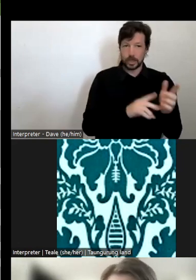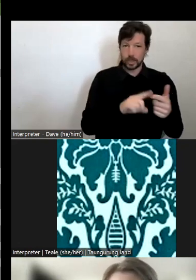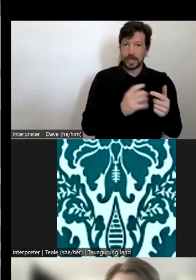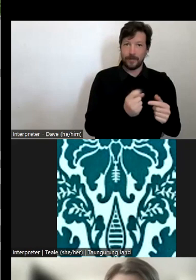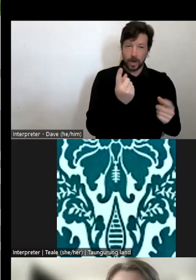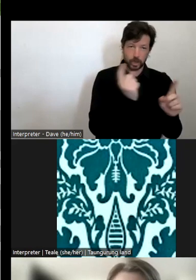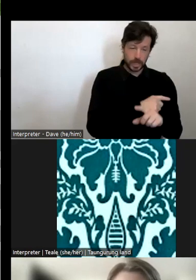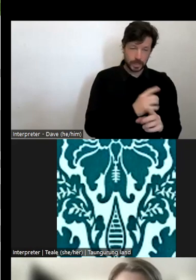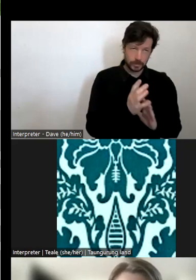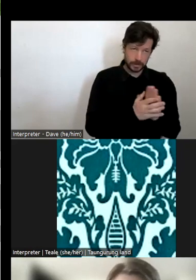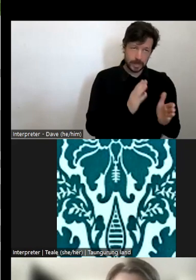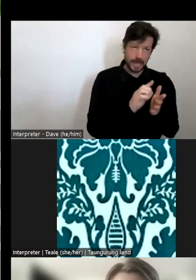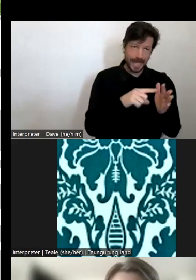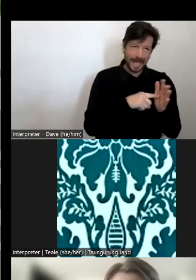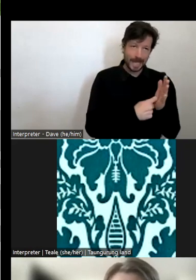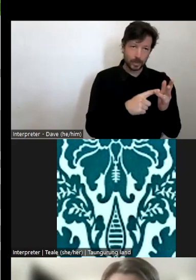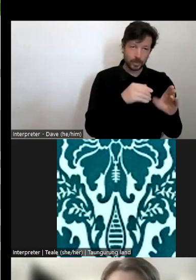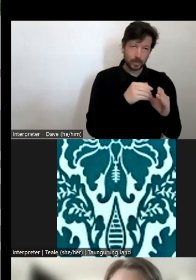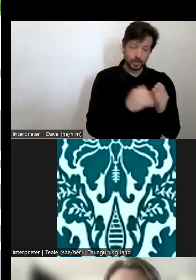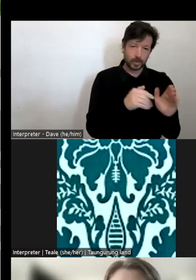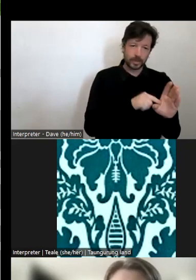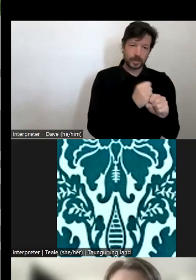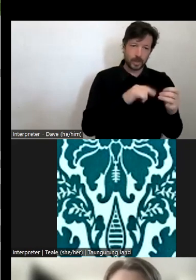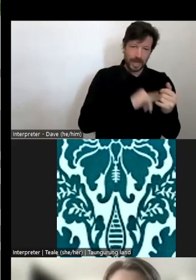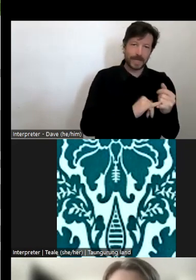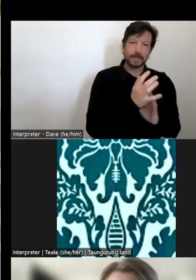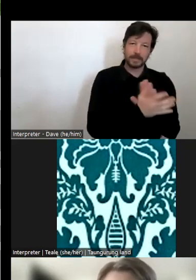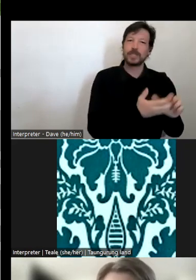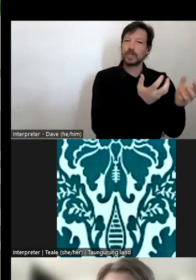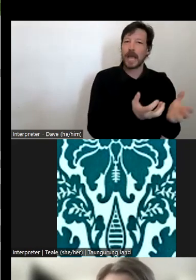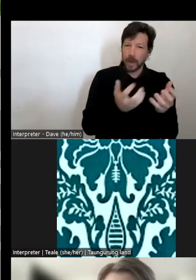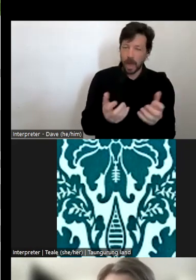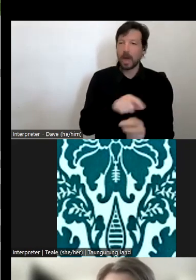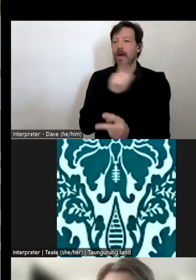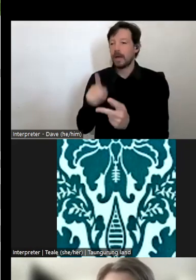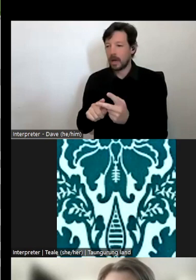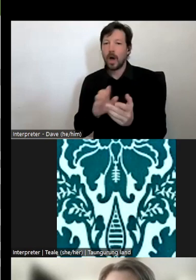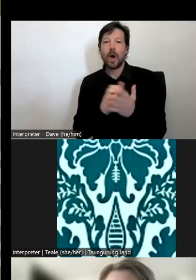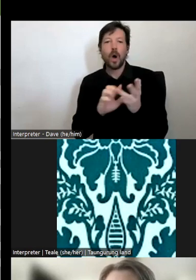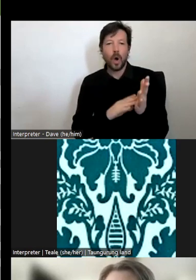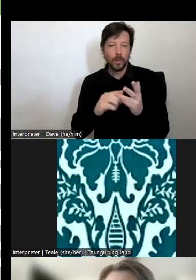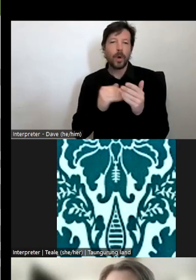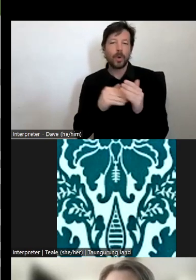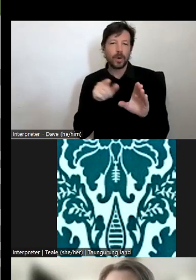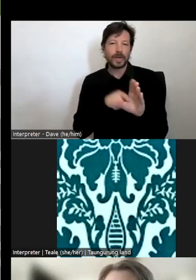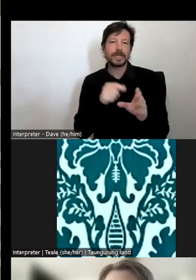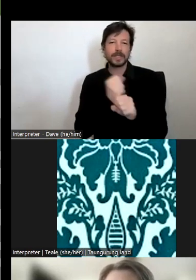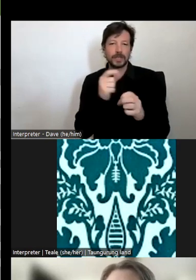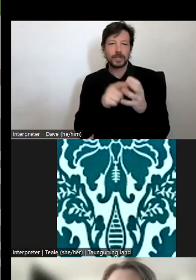and that's being a carrier and then homozygous the same on each chromosome,